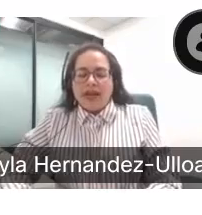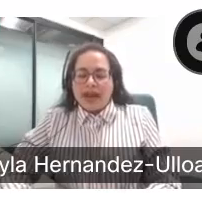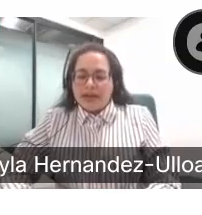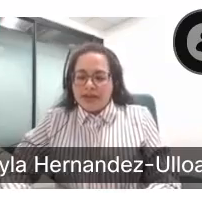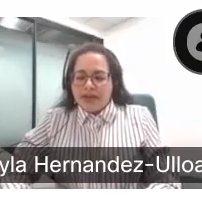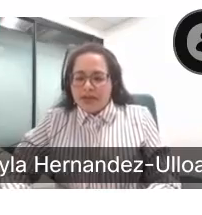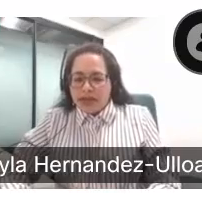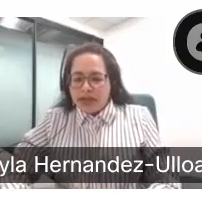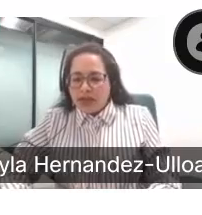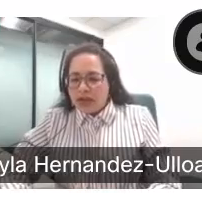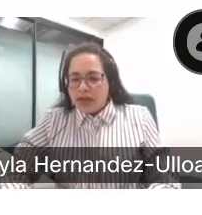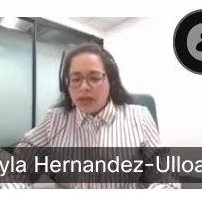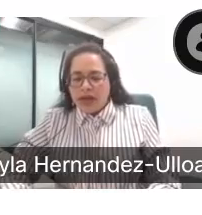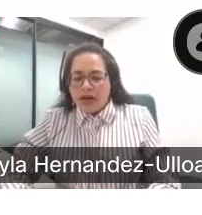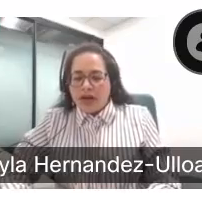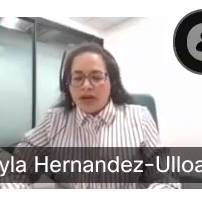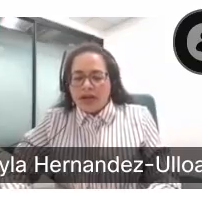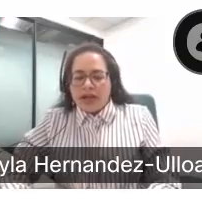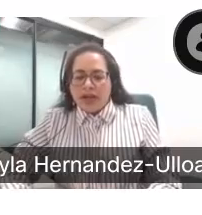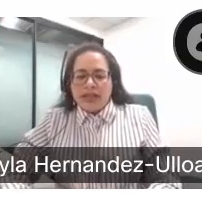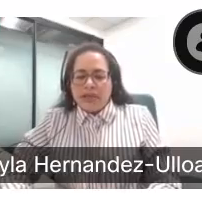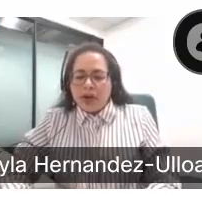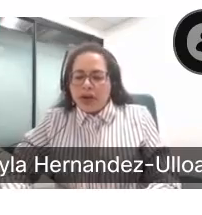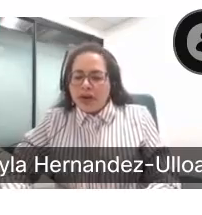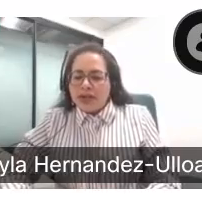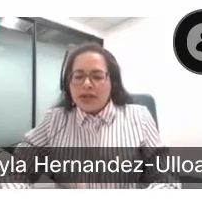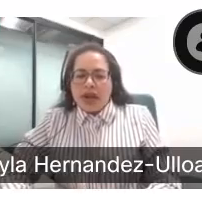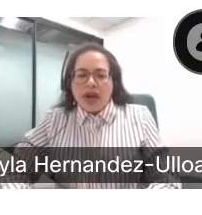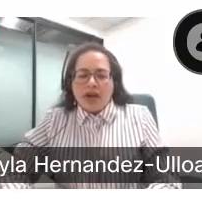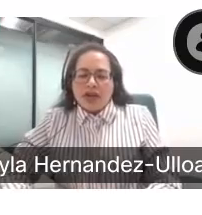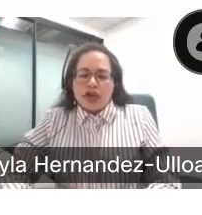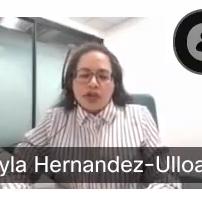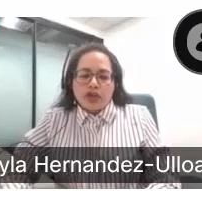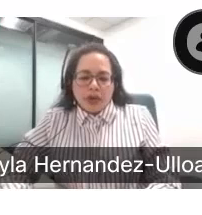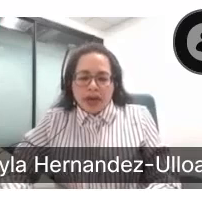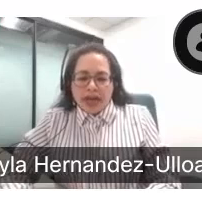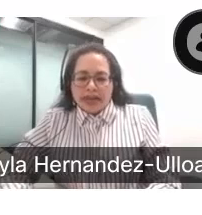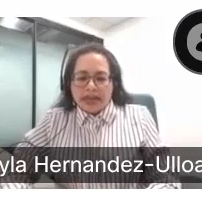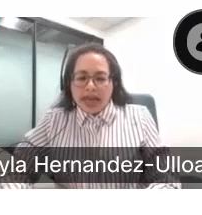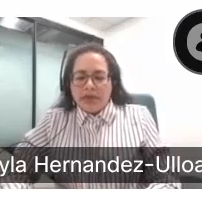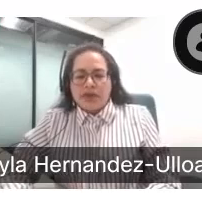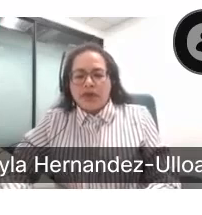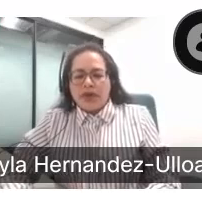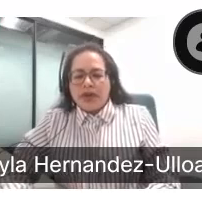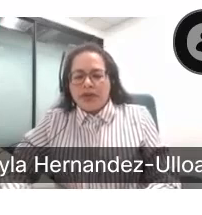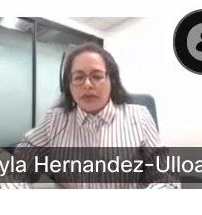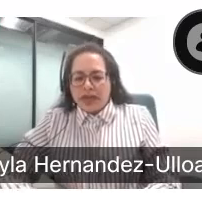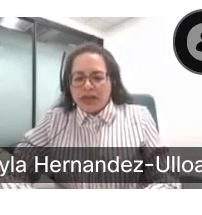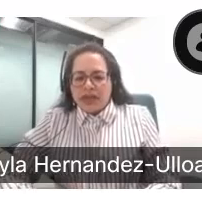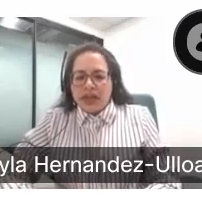a lot of information, including our tip cards our consumer guides, and most current information